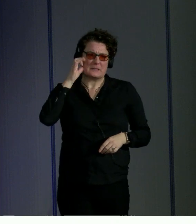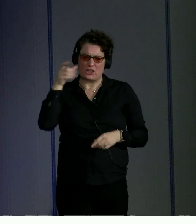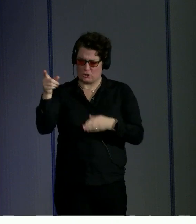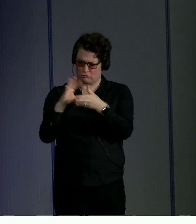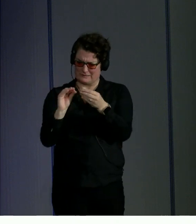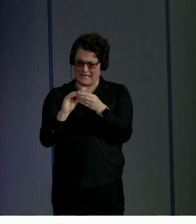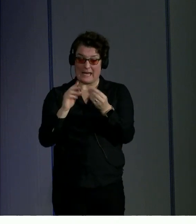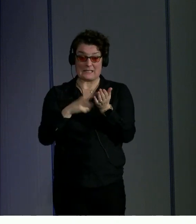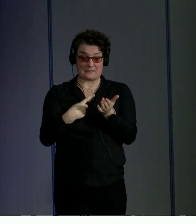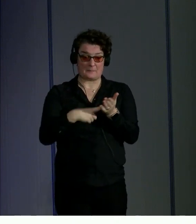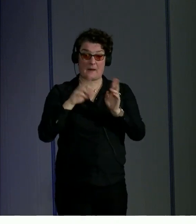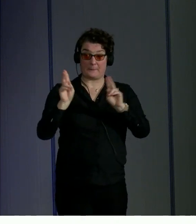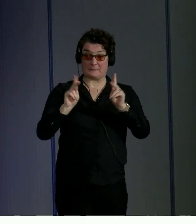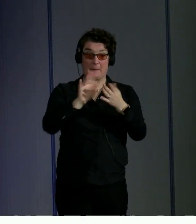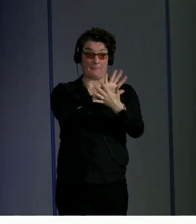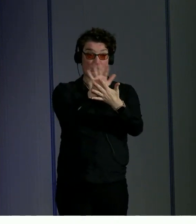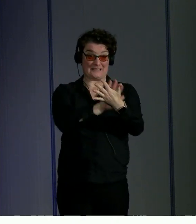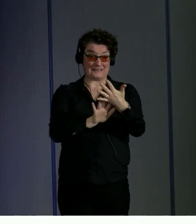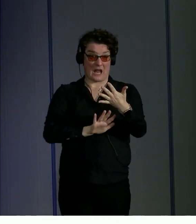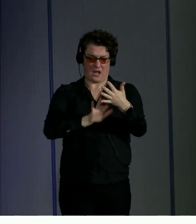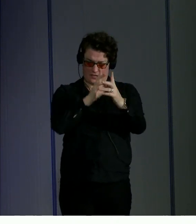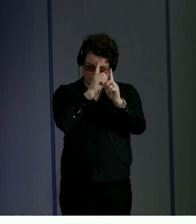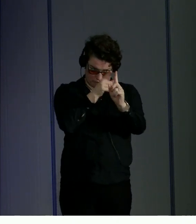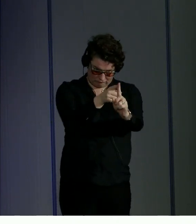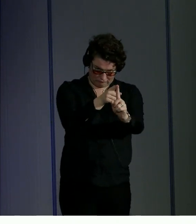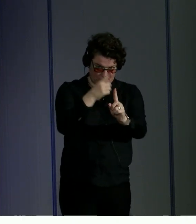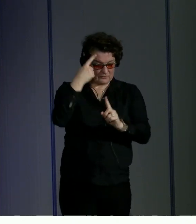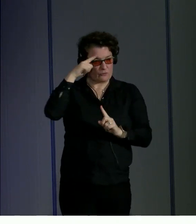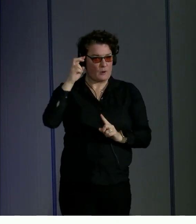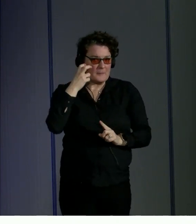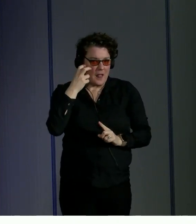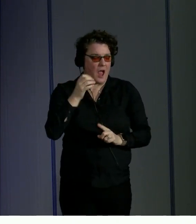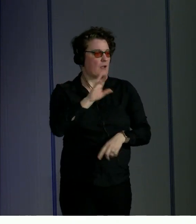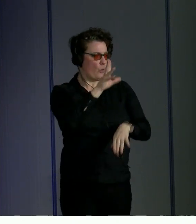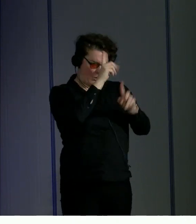people will design things specifically for the blind, or specifically for the Deaf,